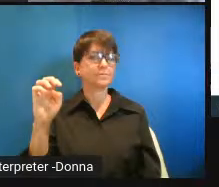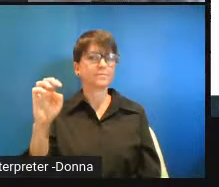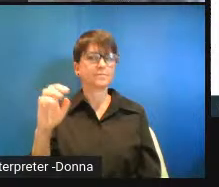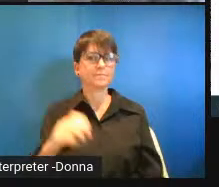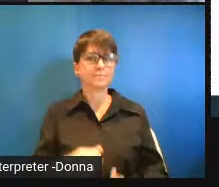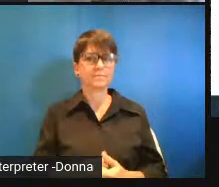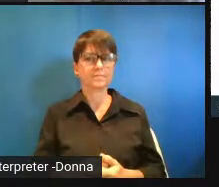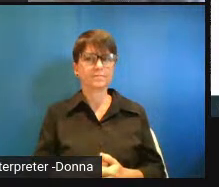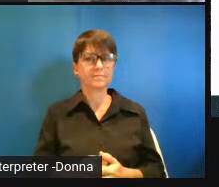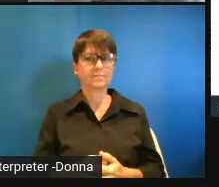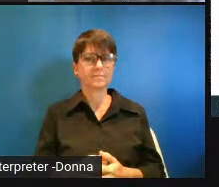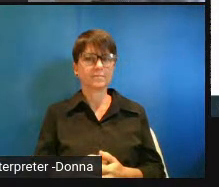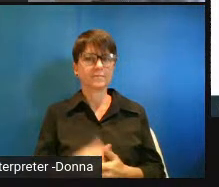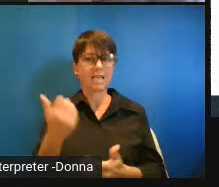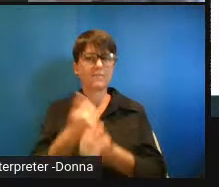… everything else would stay the same.